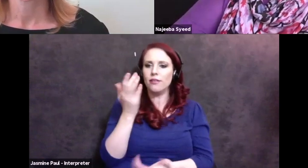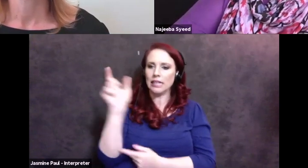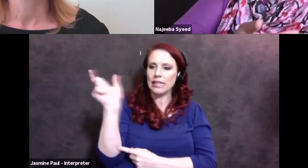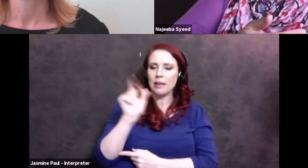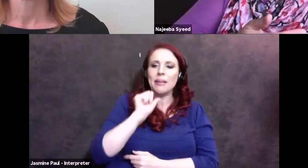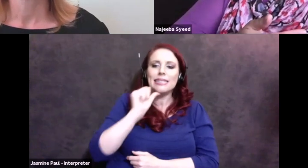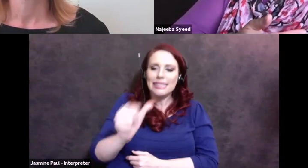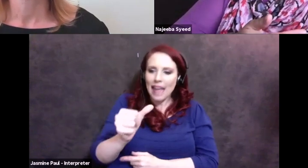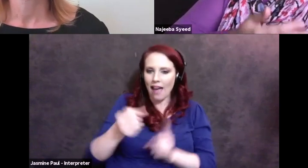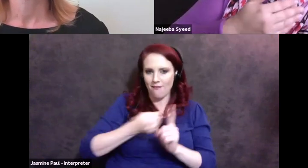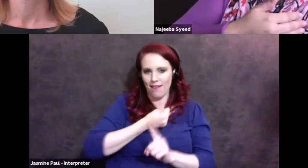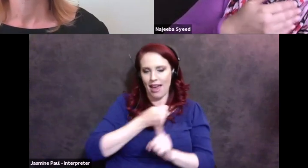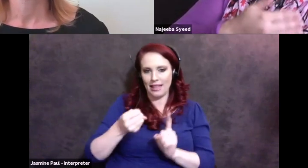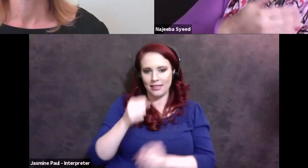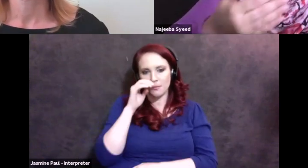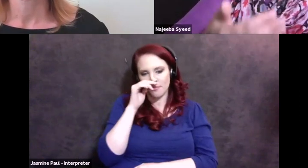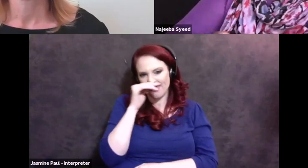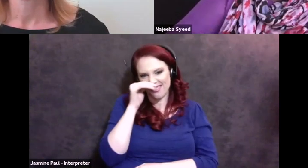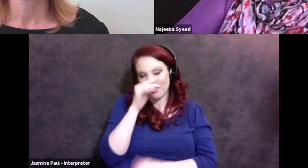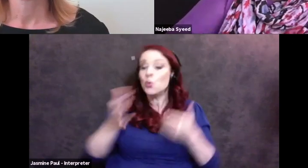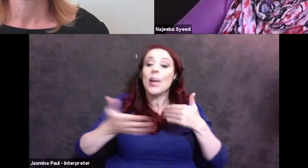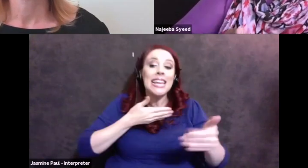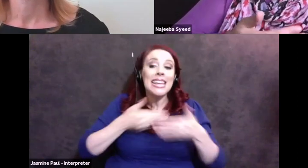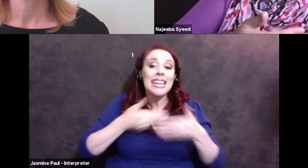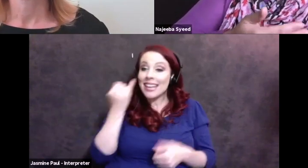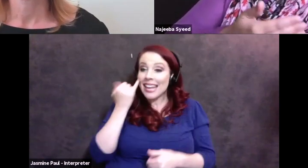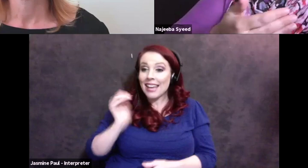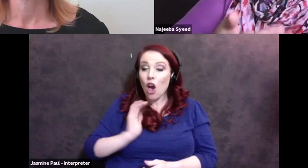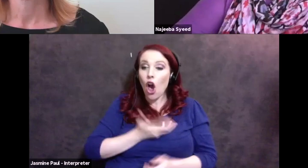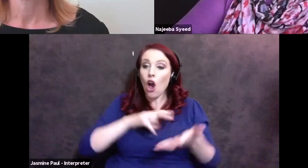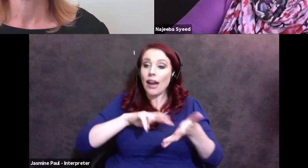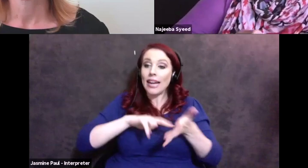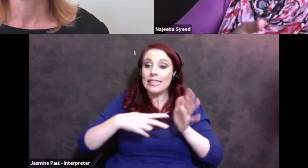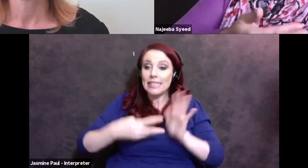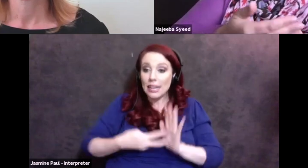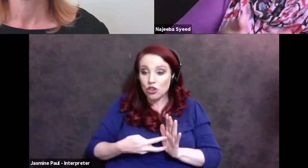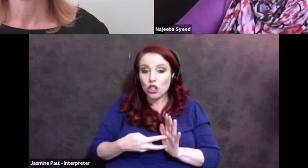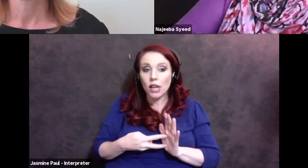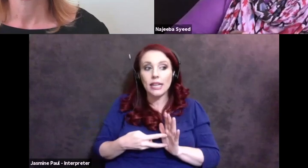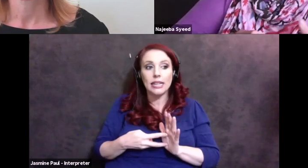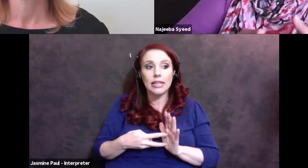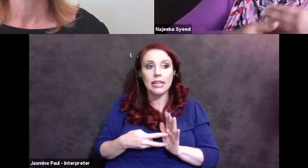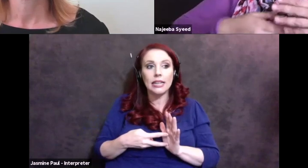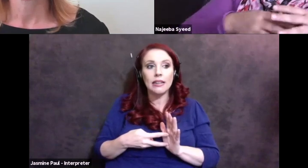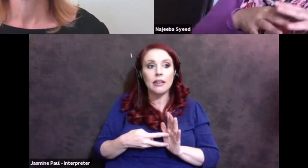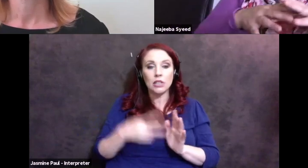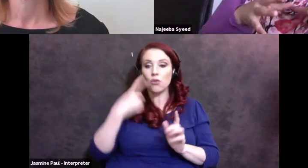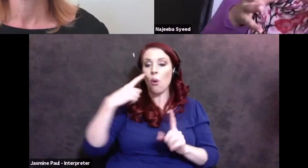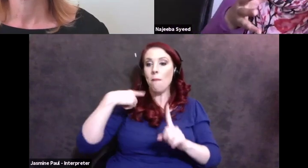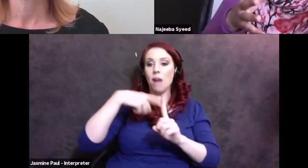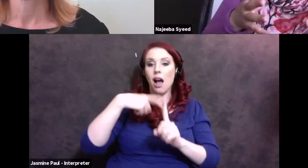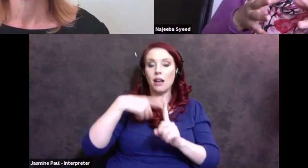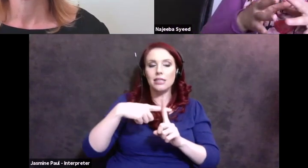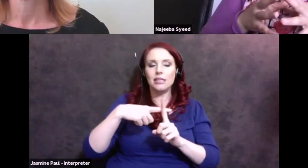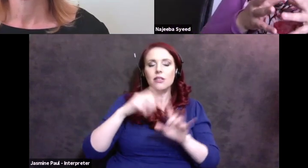So even if our intention is to be positive, just be very careful, in conflict resolution